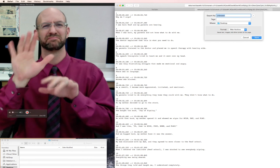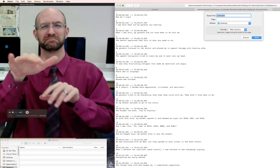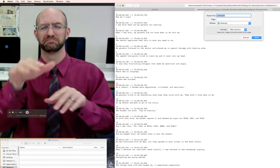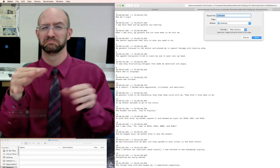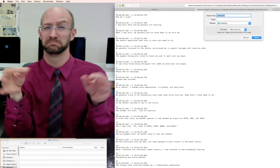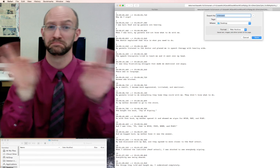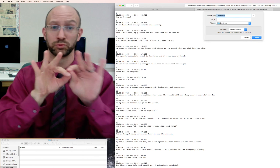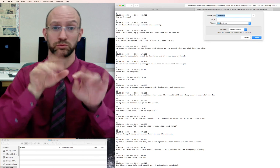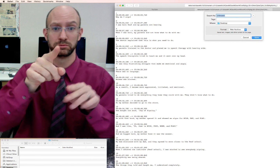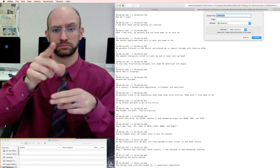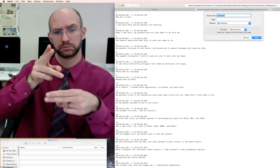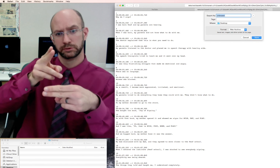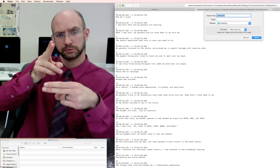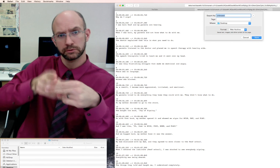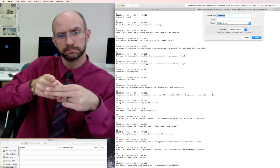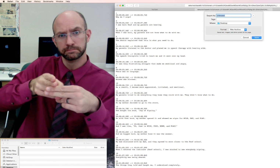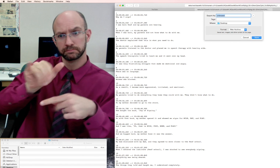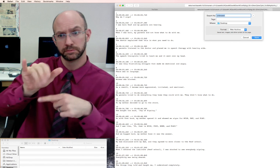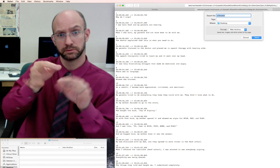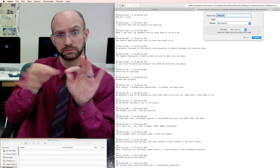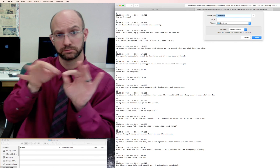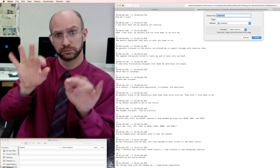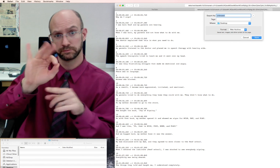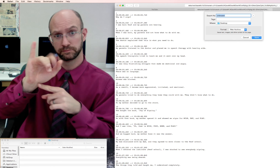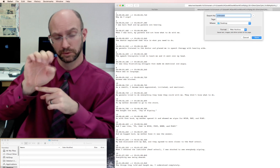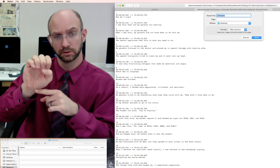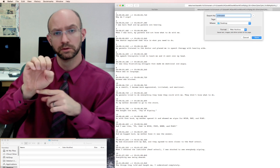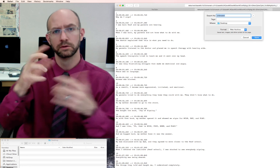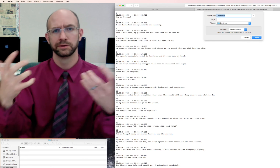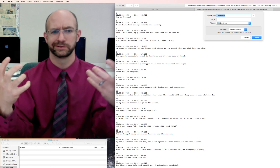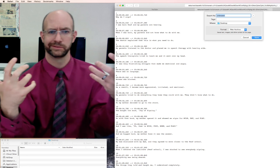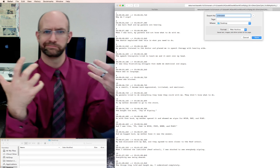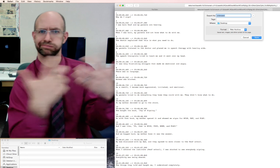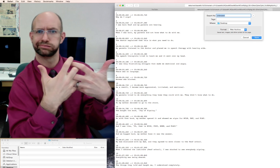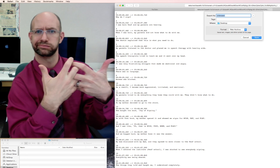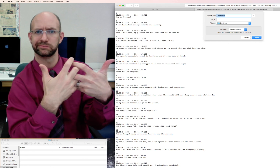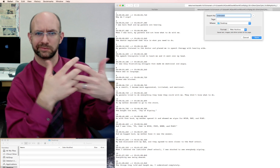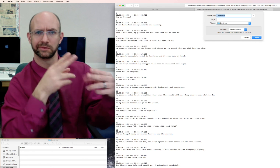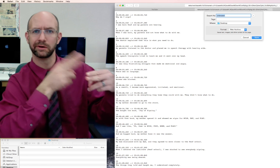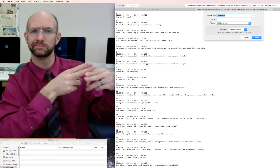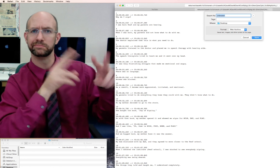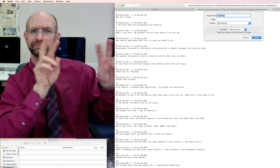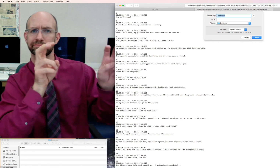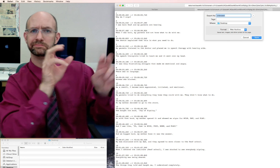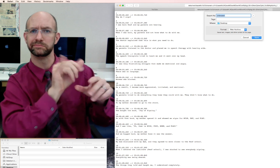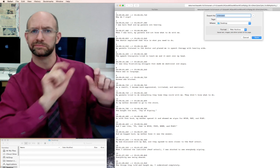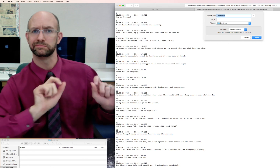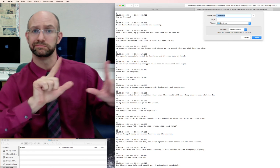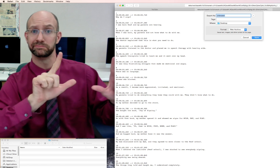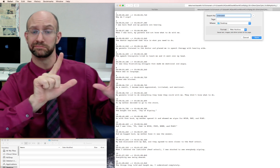When you type the file name, it is important to name it to match the name of the video.